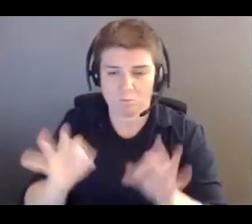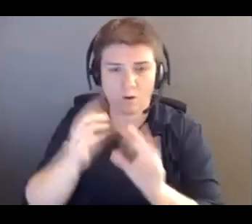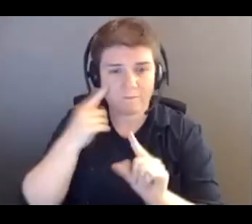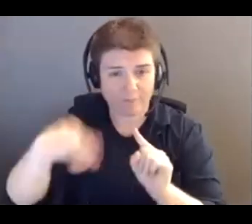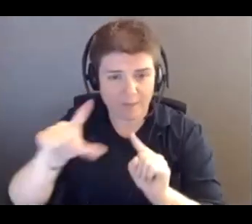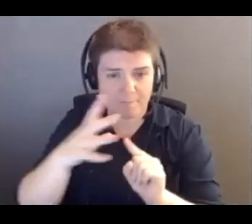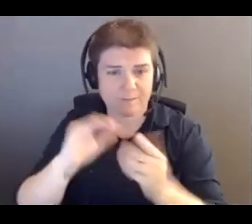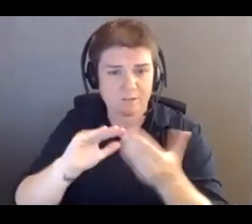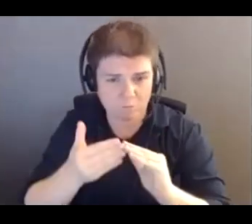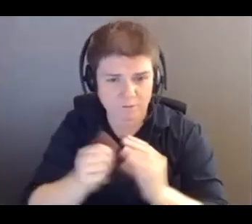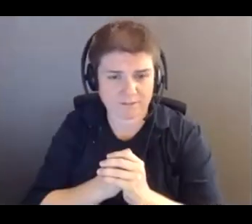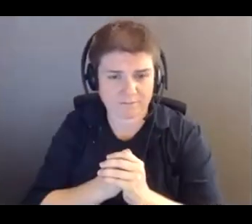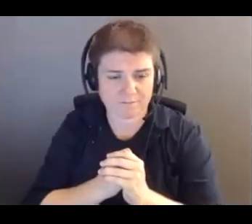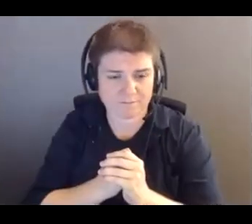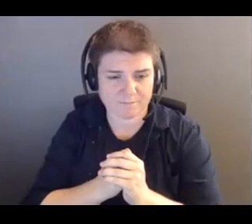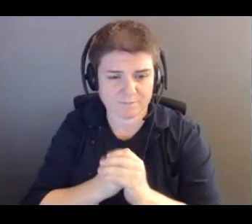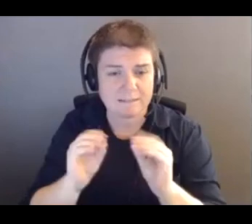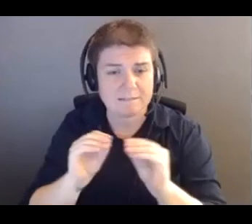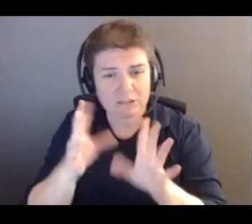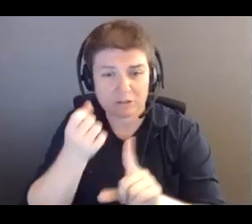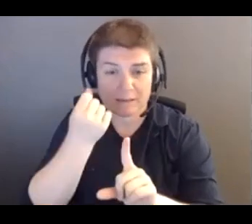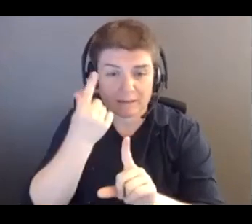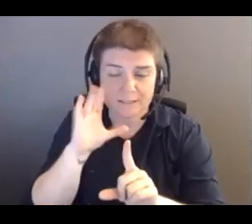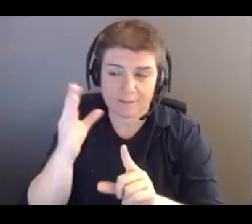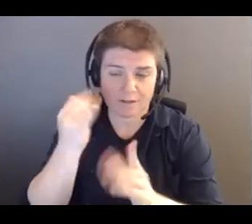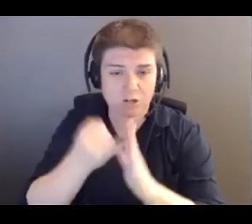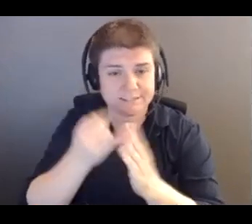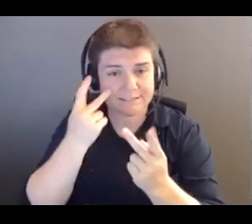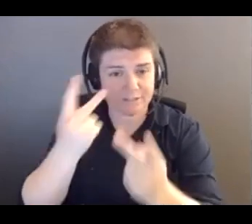clearly understand their artistic vision and who their communities are, and they approach